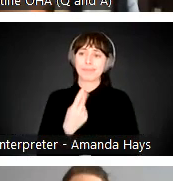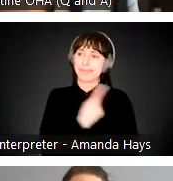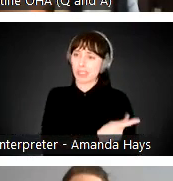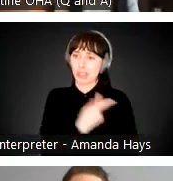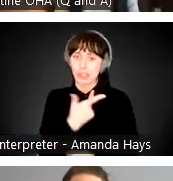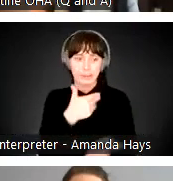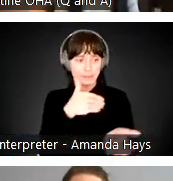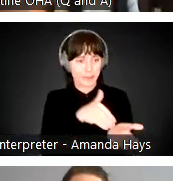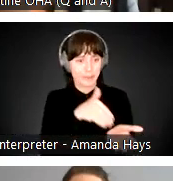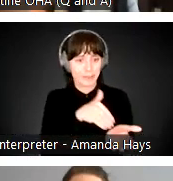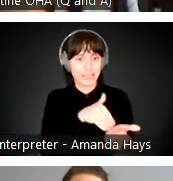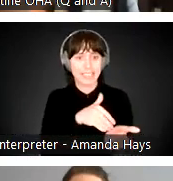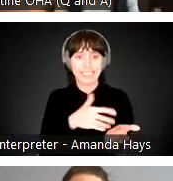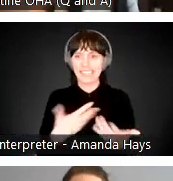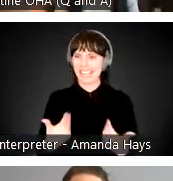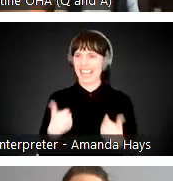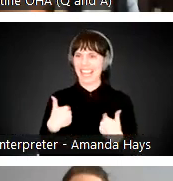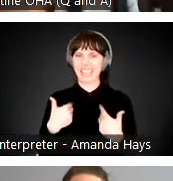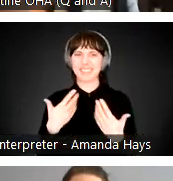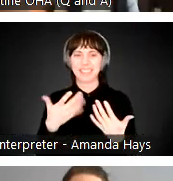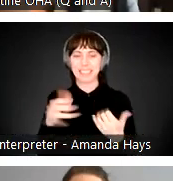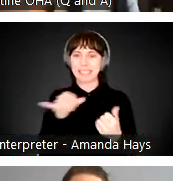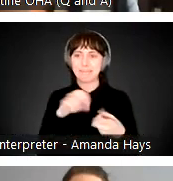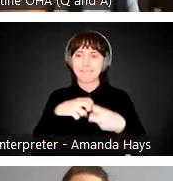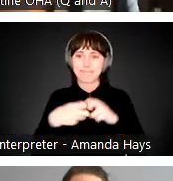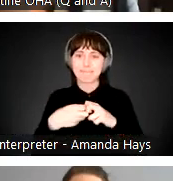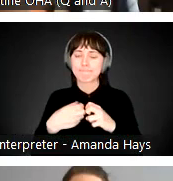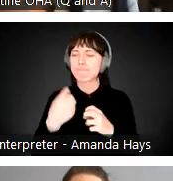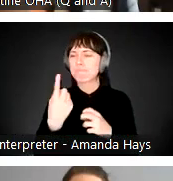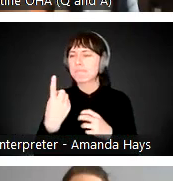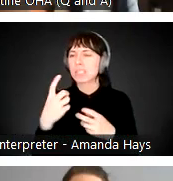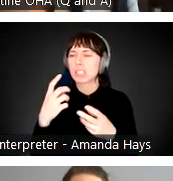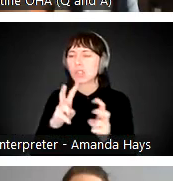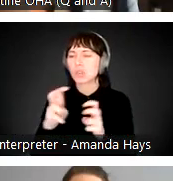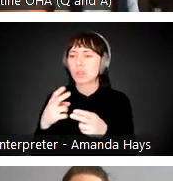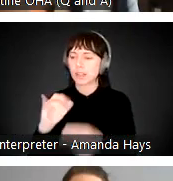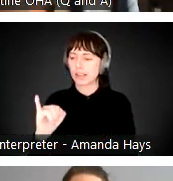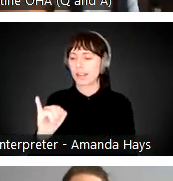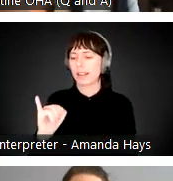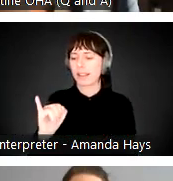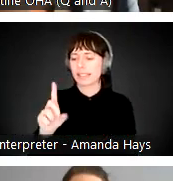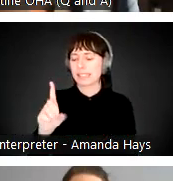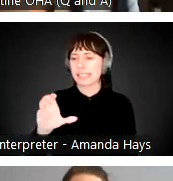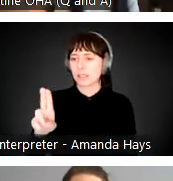finally have an ICD code, which is the things that we can use to bill patients for- but, you know, we don't have an FDA-